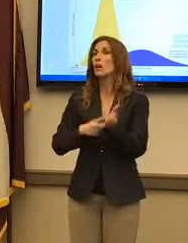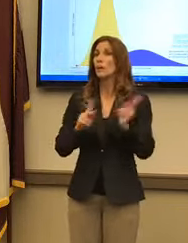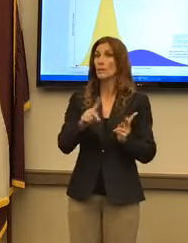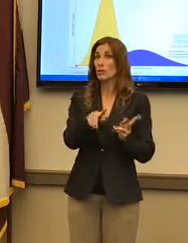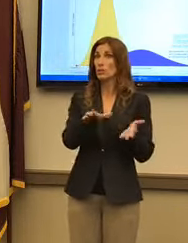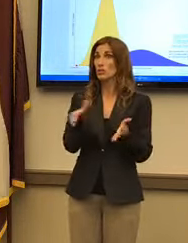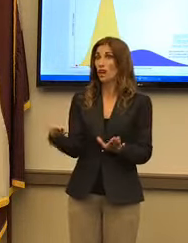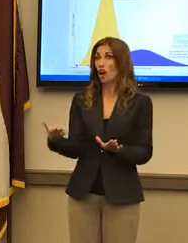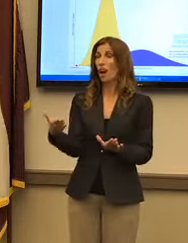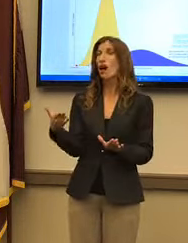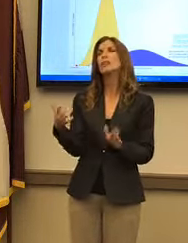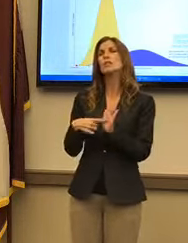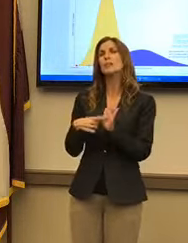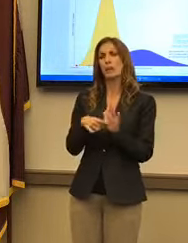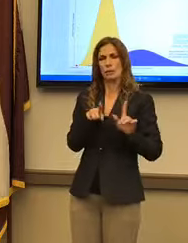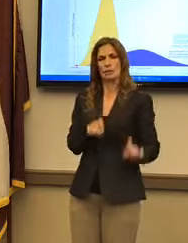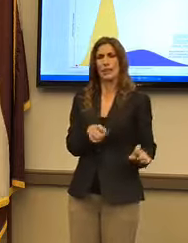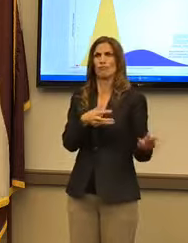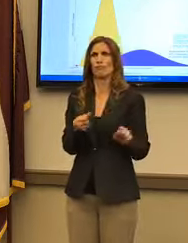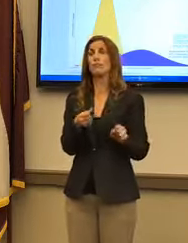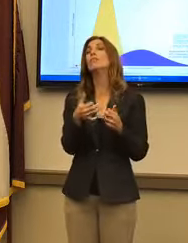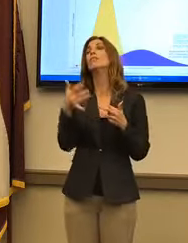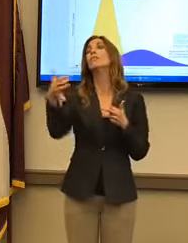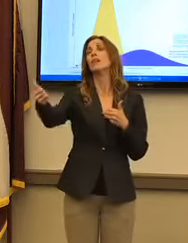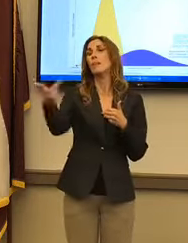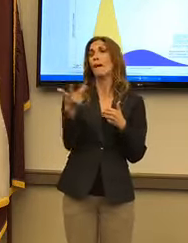will eventually get confirmation with a lab test and they will move into